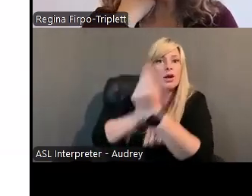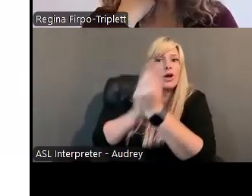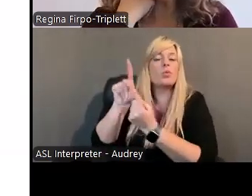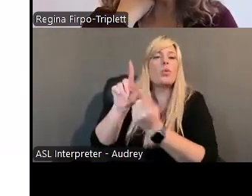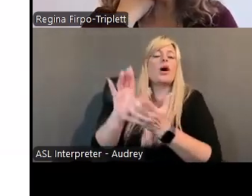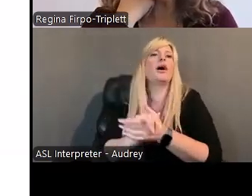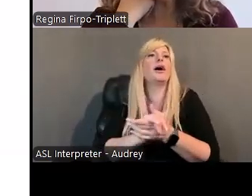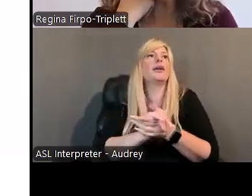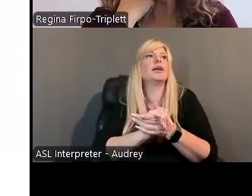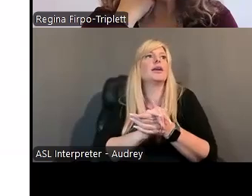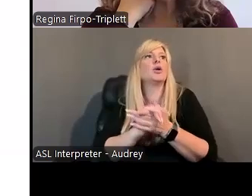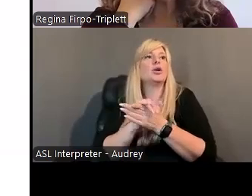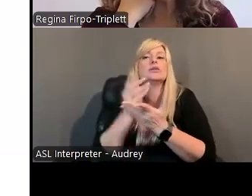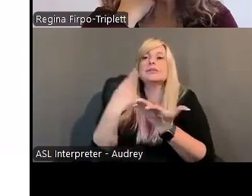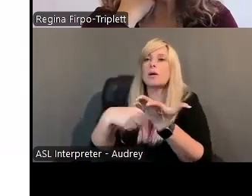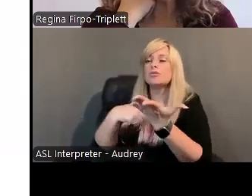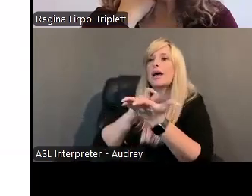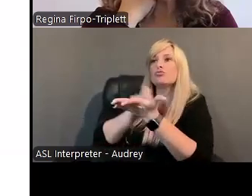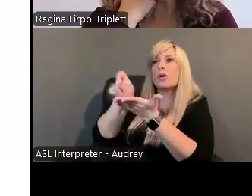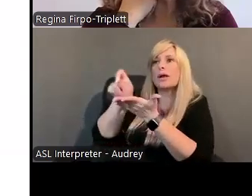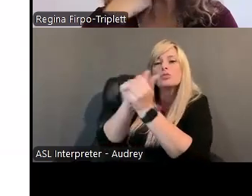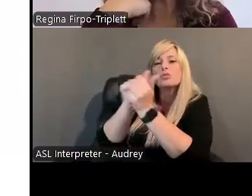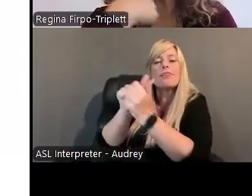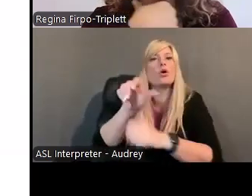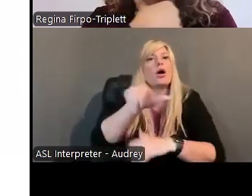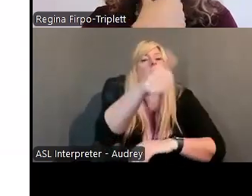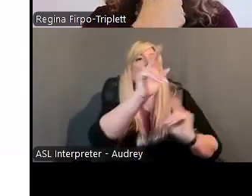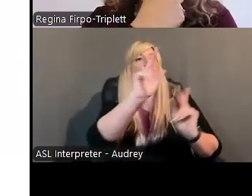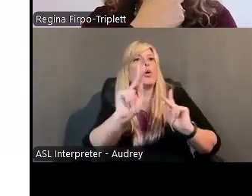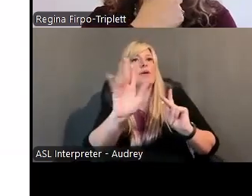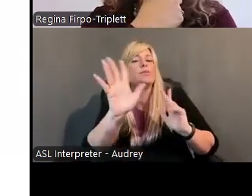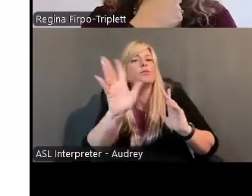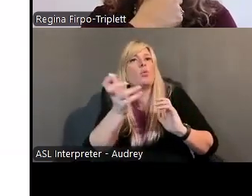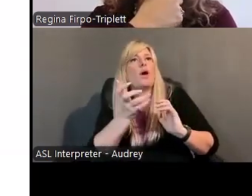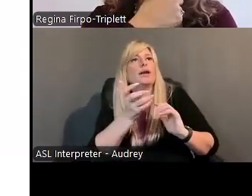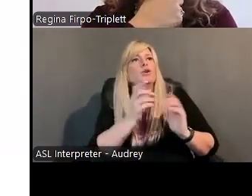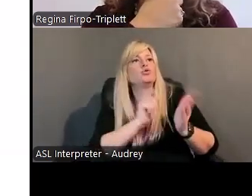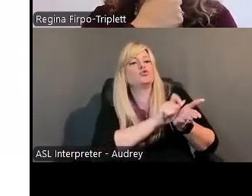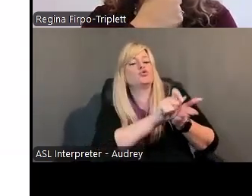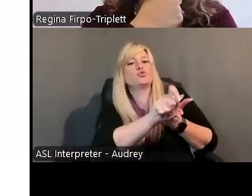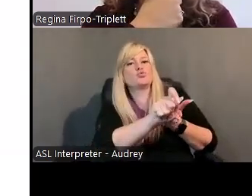found that they wanted to accommodate their own schedules and write asynchronously. Some